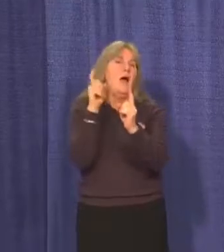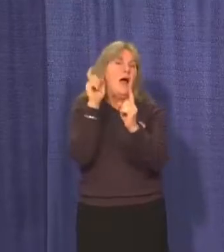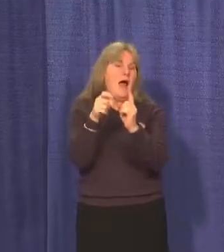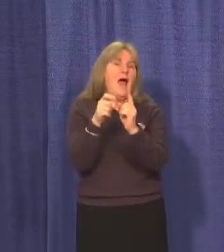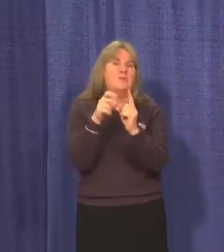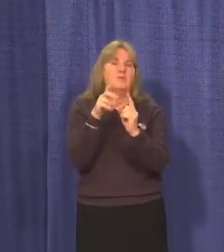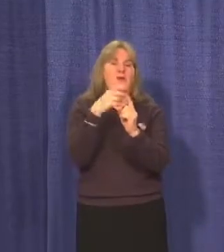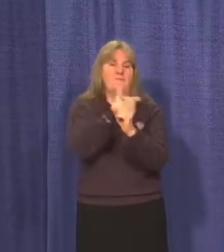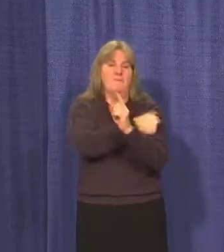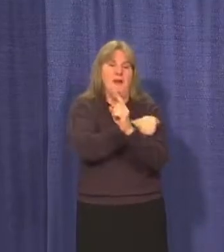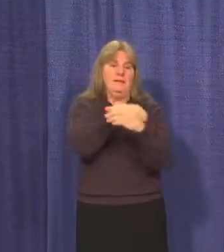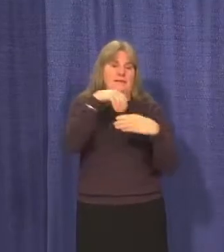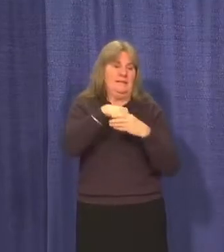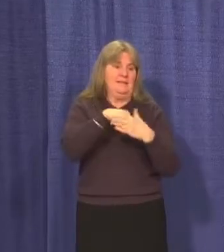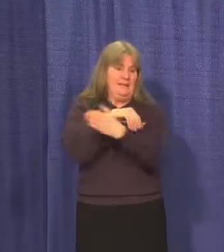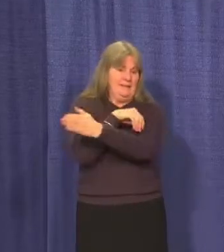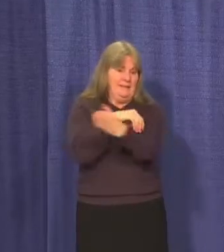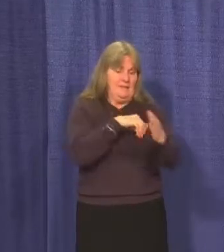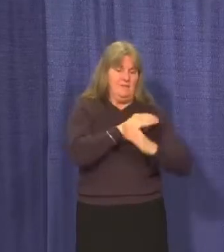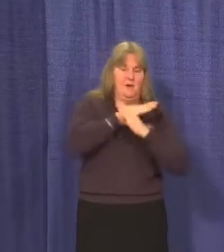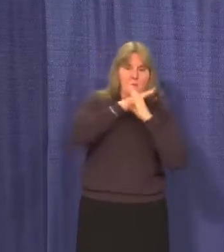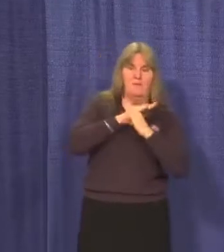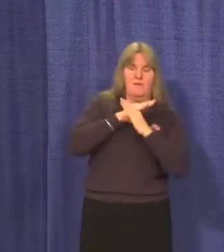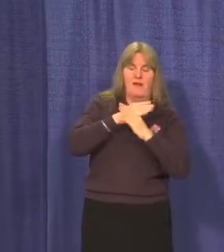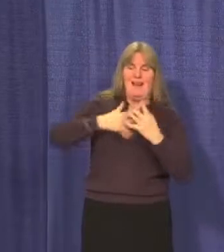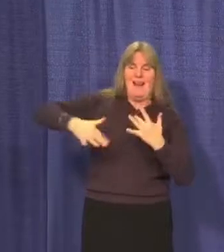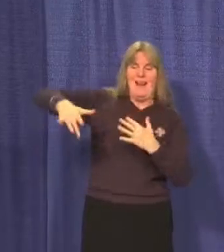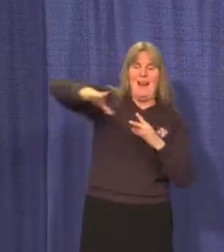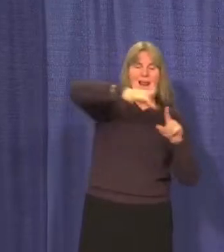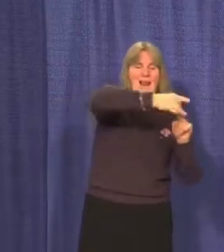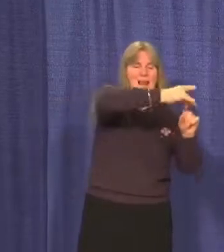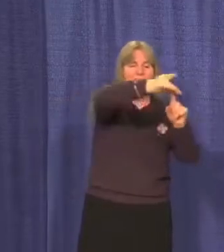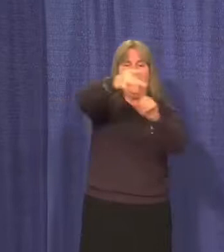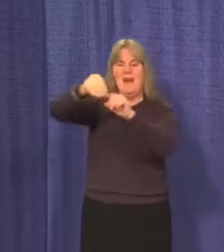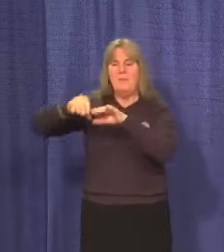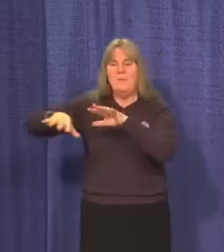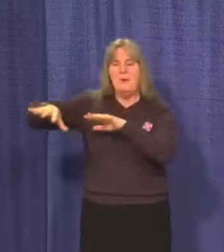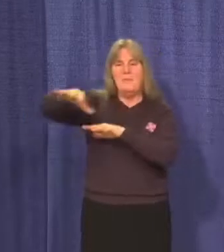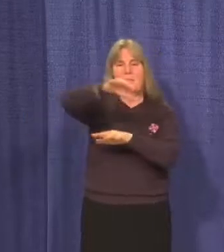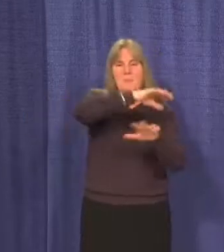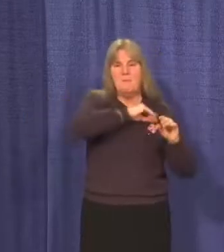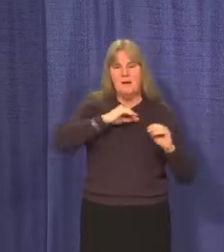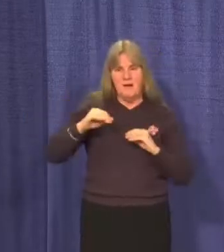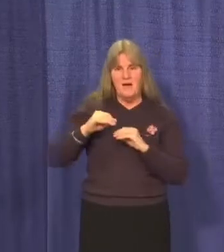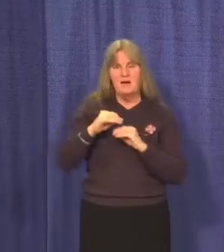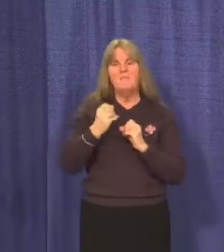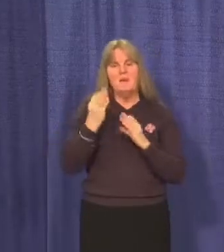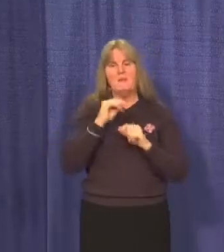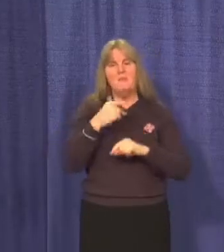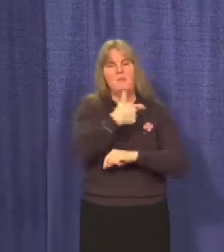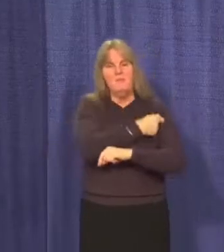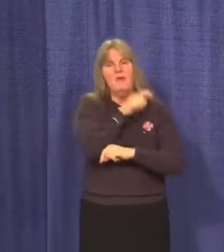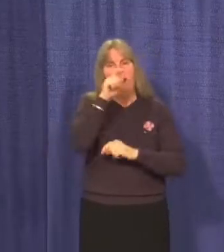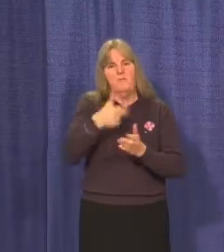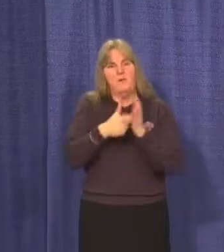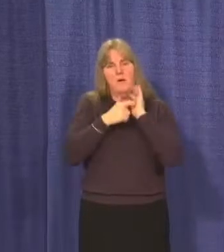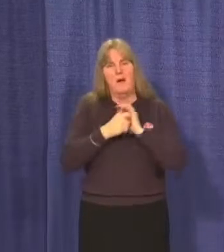A population which we can say has enough vaccines in arms to prevent circulation and significant transmission of COVID-19.